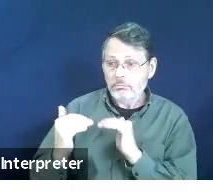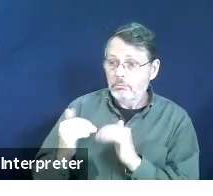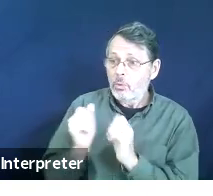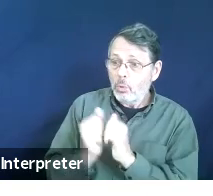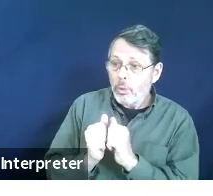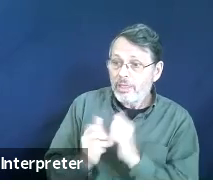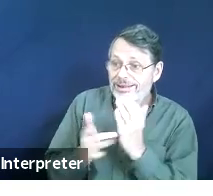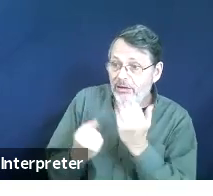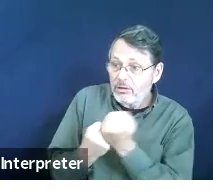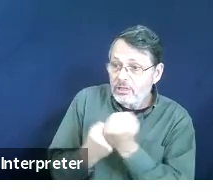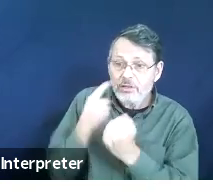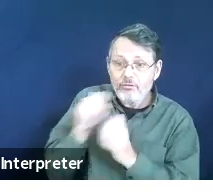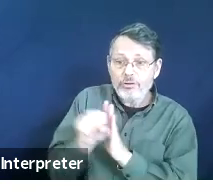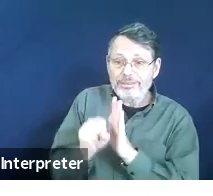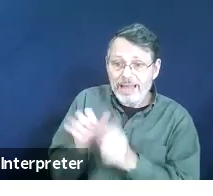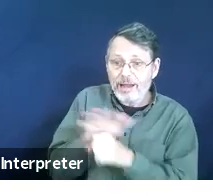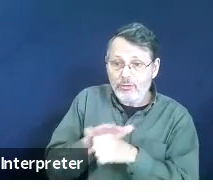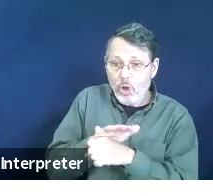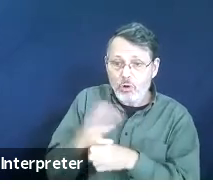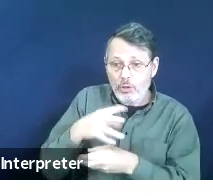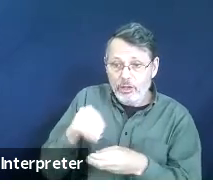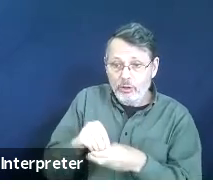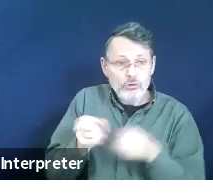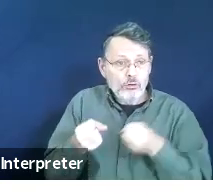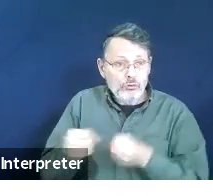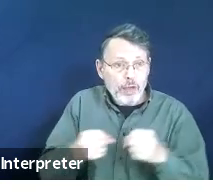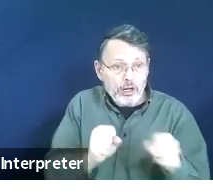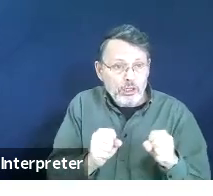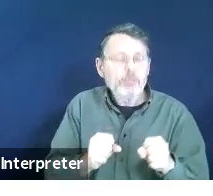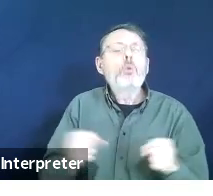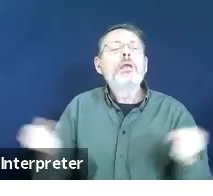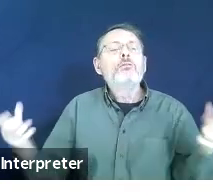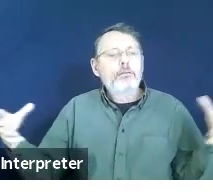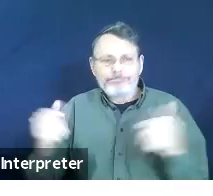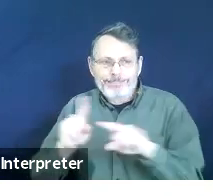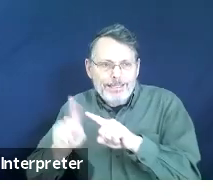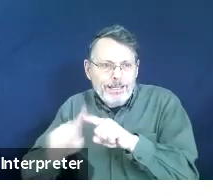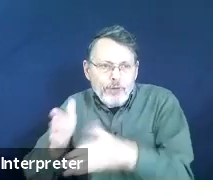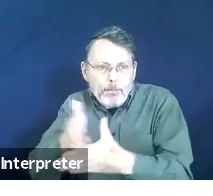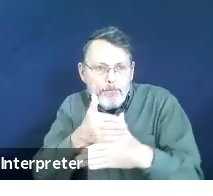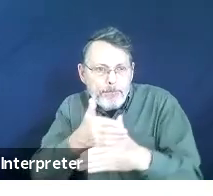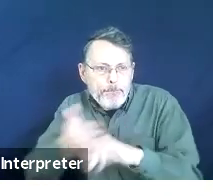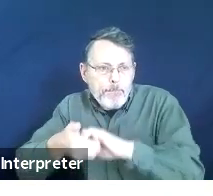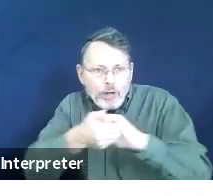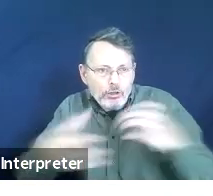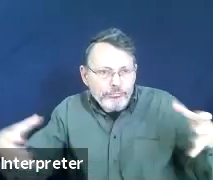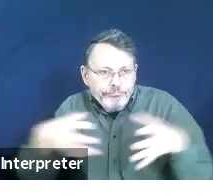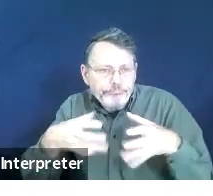strategies. Really bringing our partners together with emergency management. You know, we have a